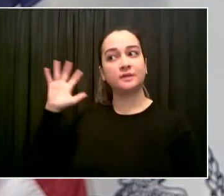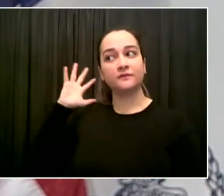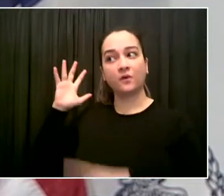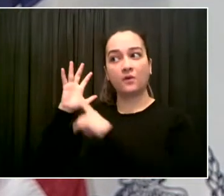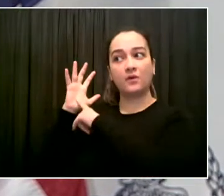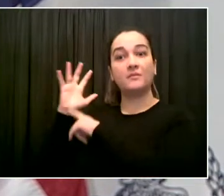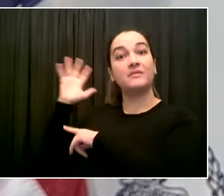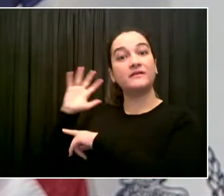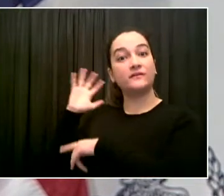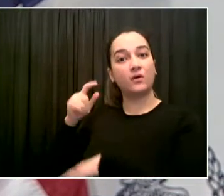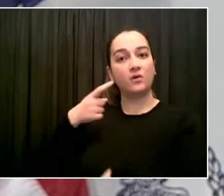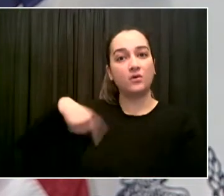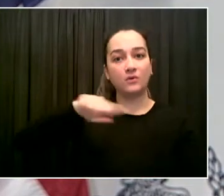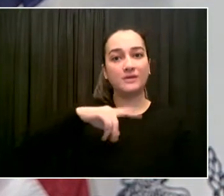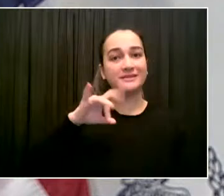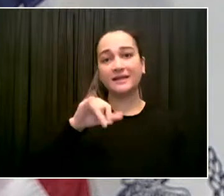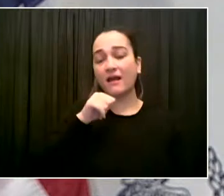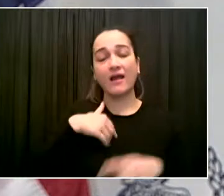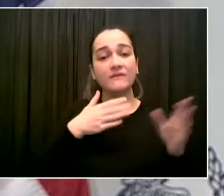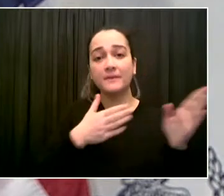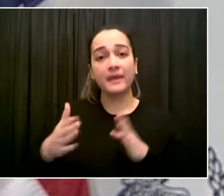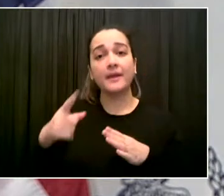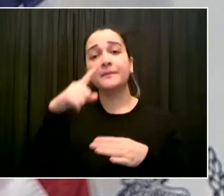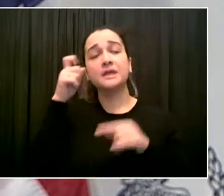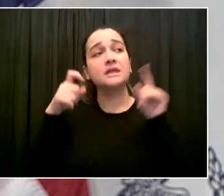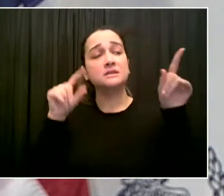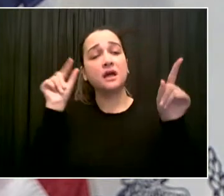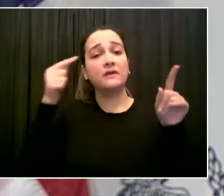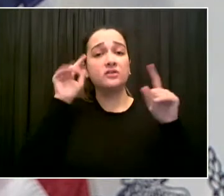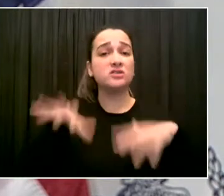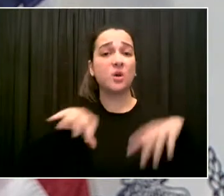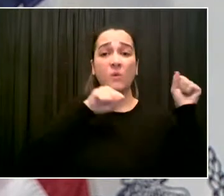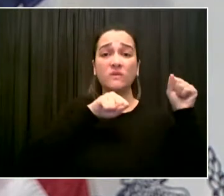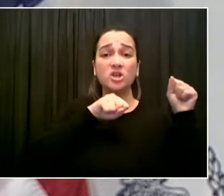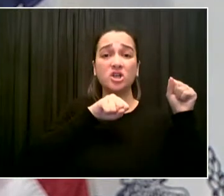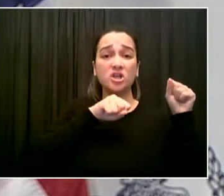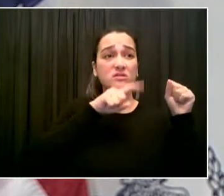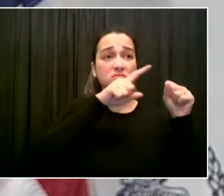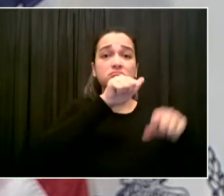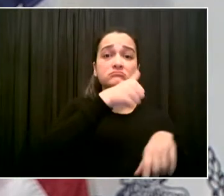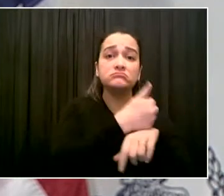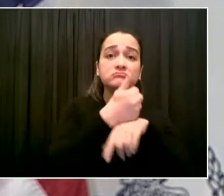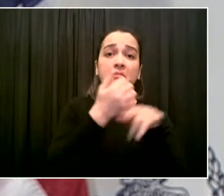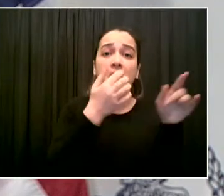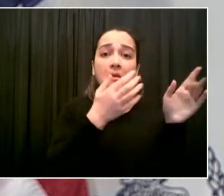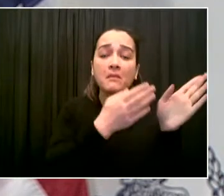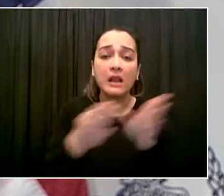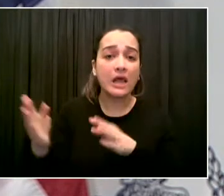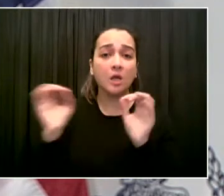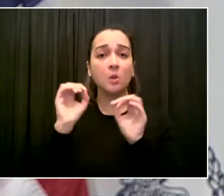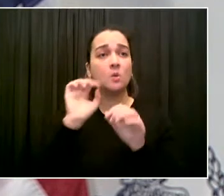GOVERNOR PUT FORWARD HIS EMERGENCY PLAN AND TOOK AWAY Y LOCAL L ONCTTOLR.. WE E WERE ALL